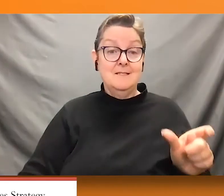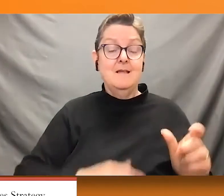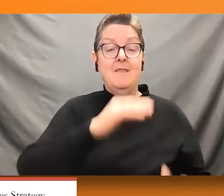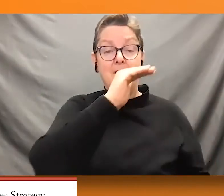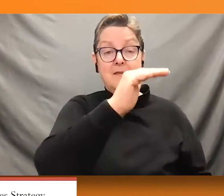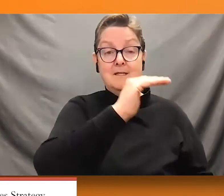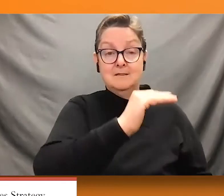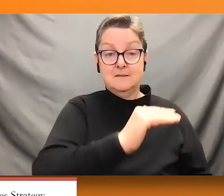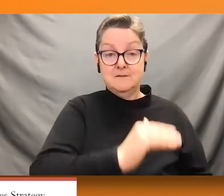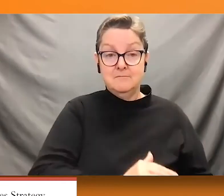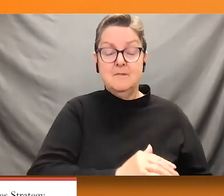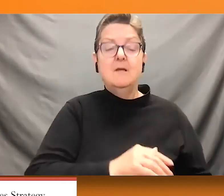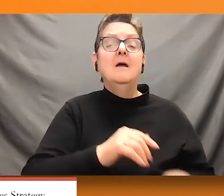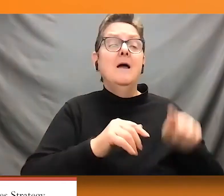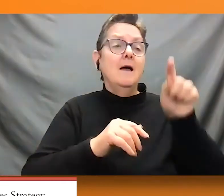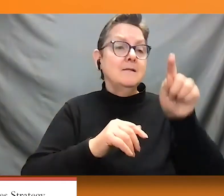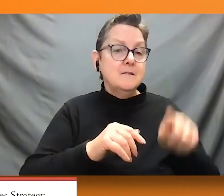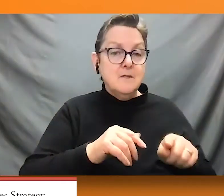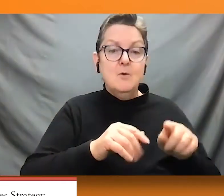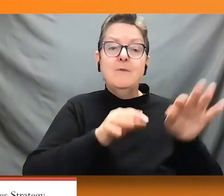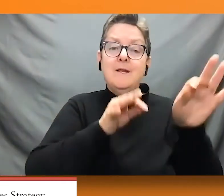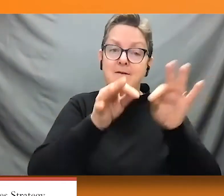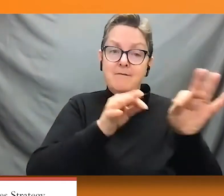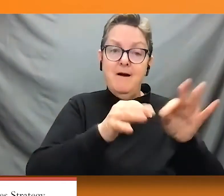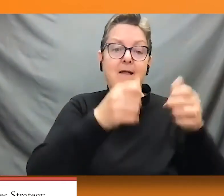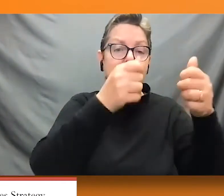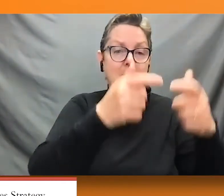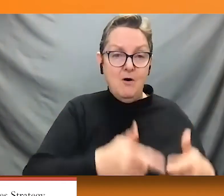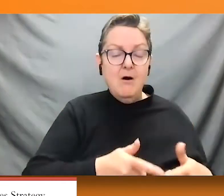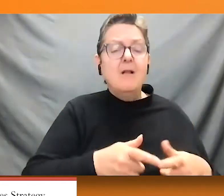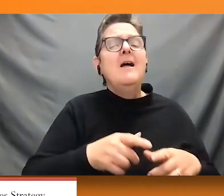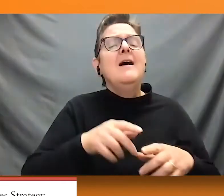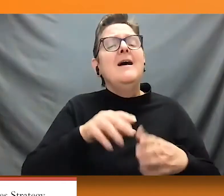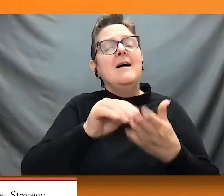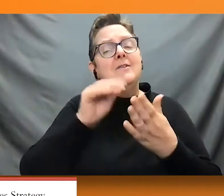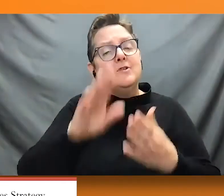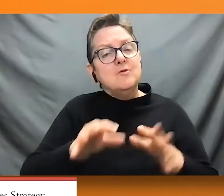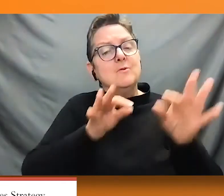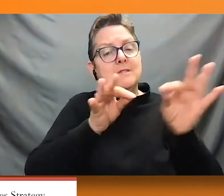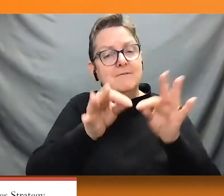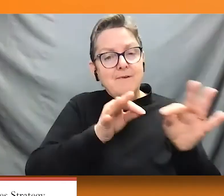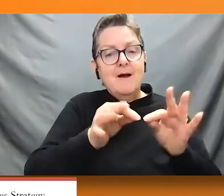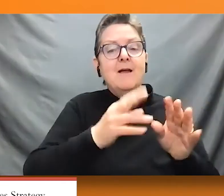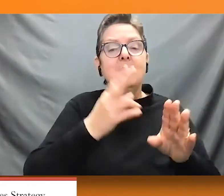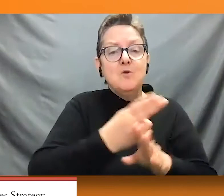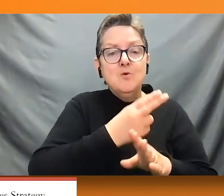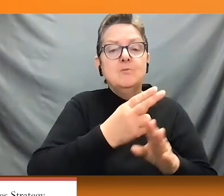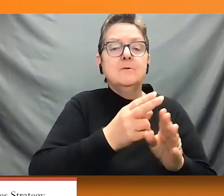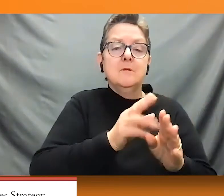You define all the words. So, the students would go through and define them, you know, in their own words, not like a copy from the definition.